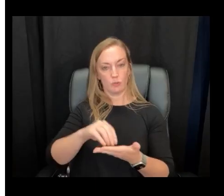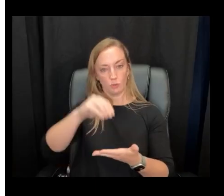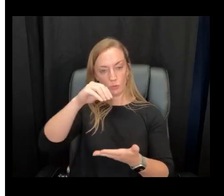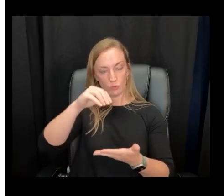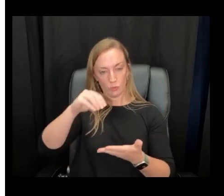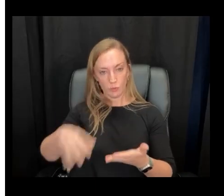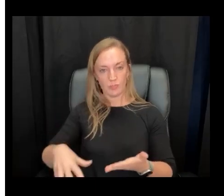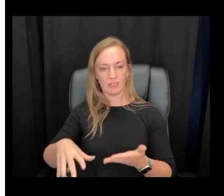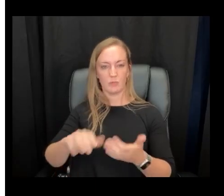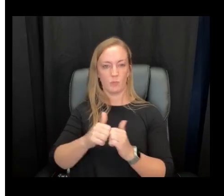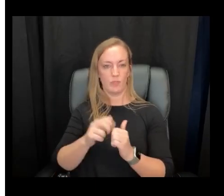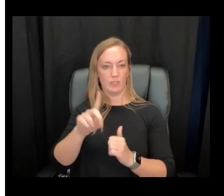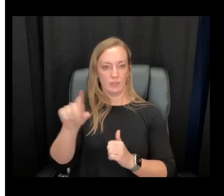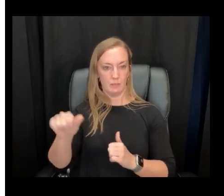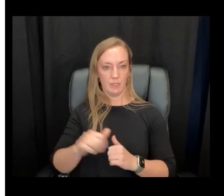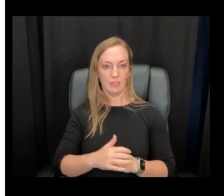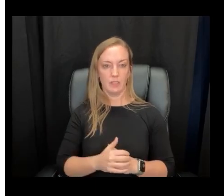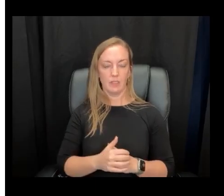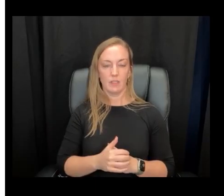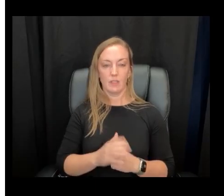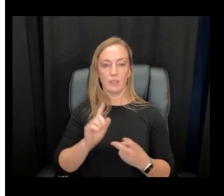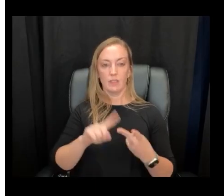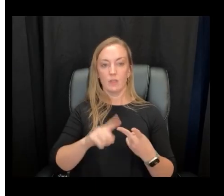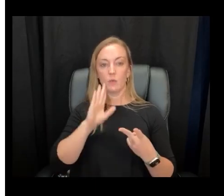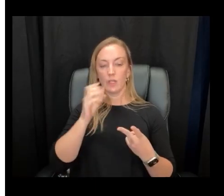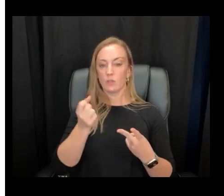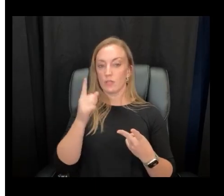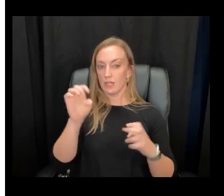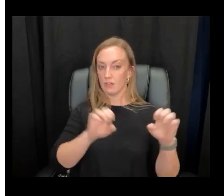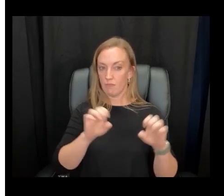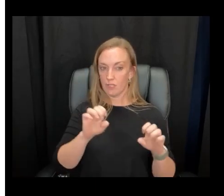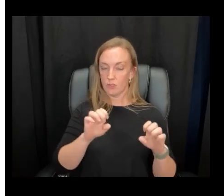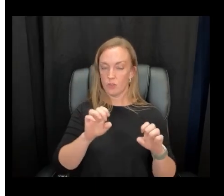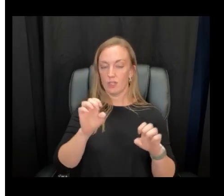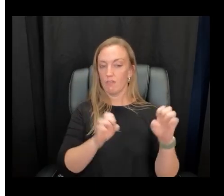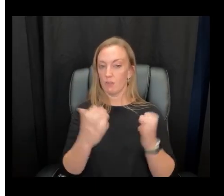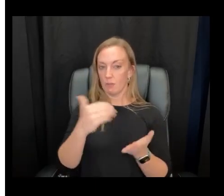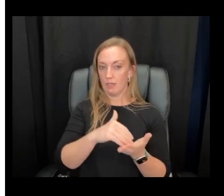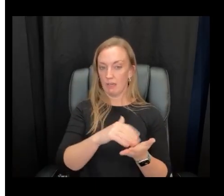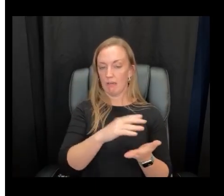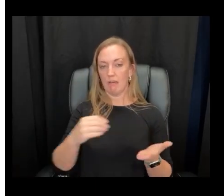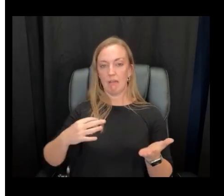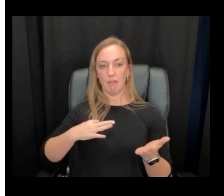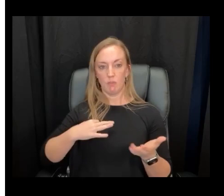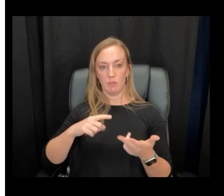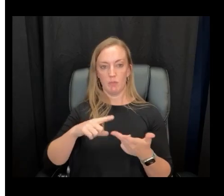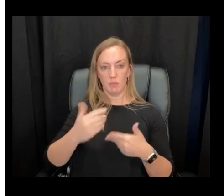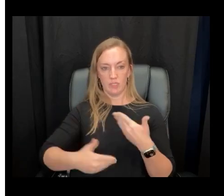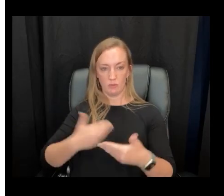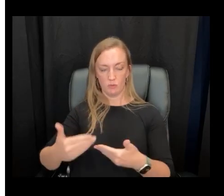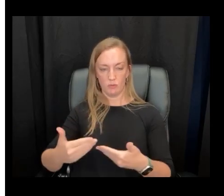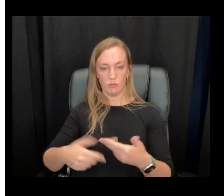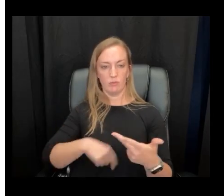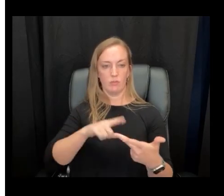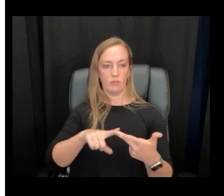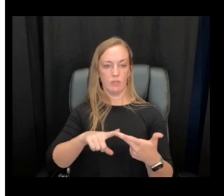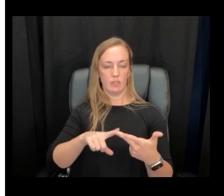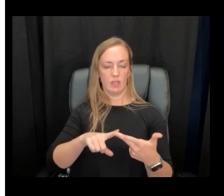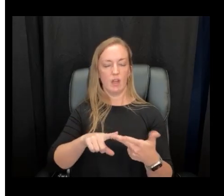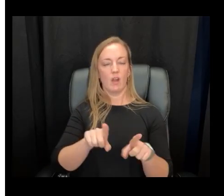with Disabilities. understand evaluation, re-evaluation, and eligibility procedures